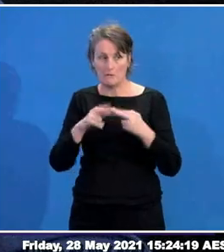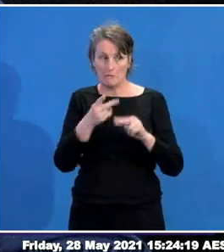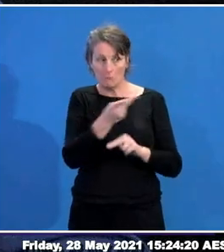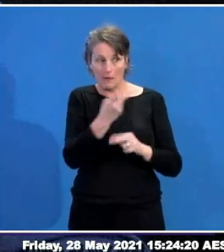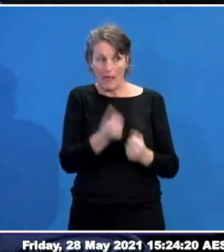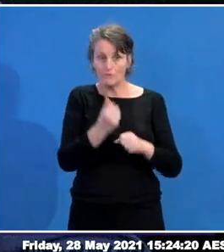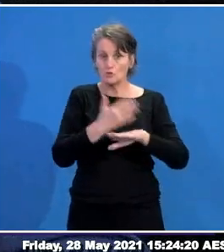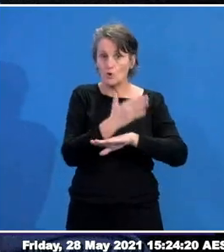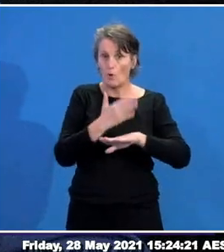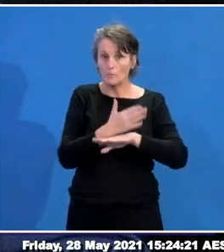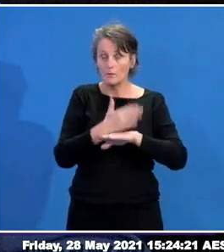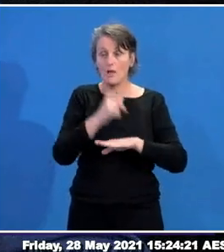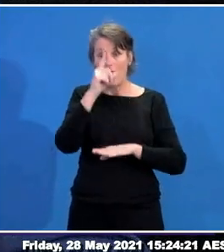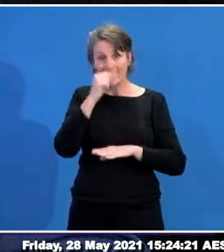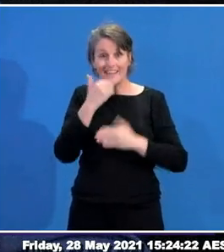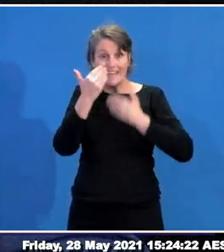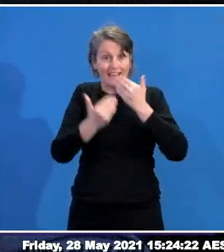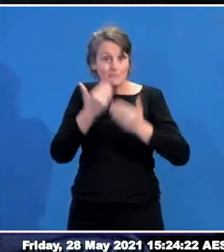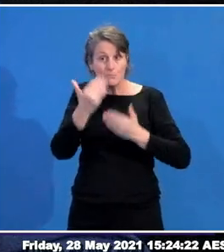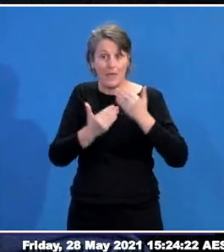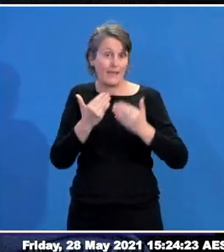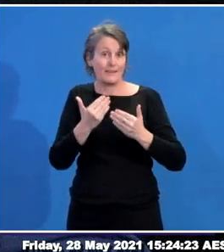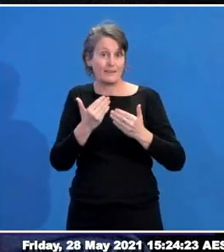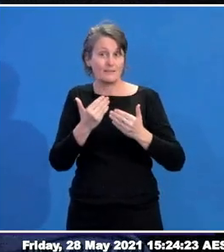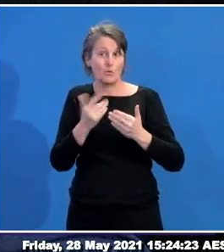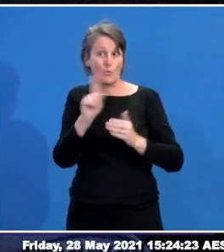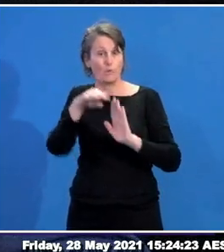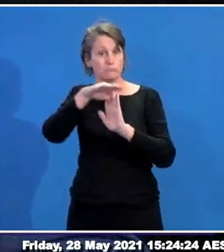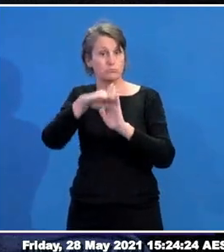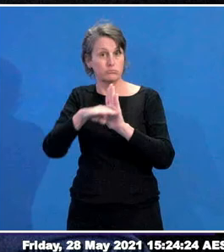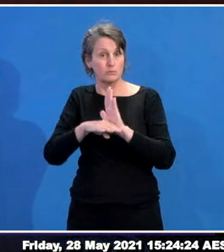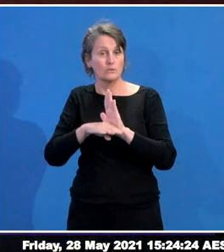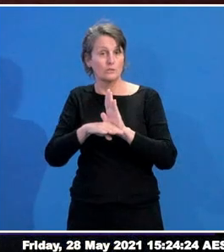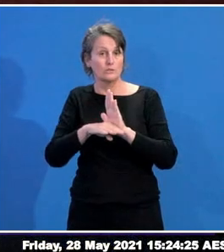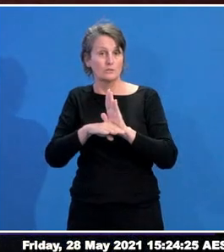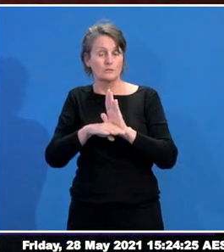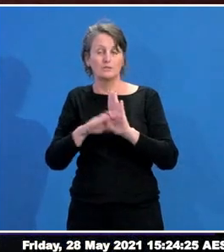I can explain what the controls are in the sector that would CHAIR: Limit your